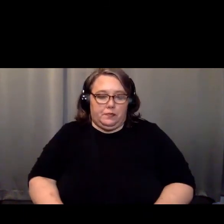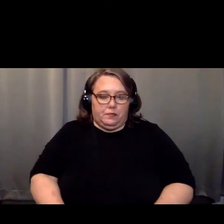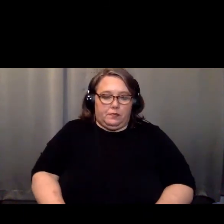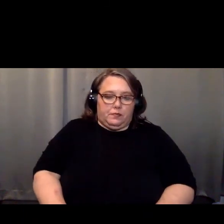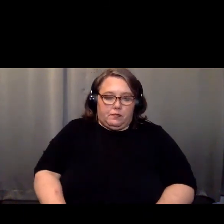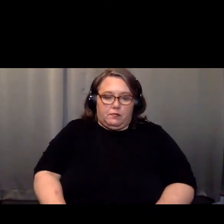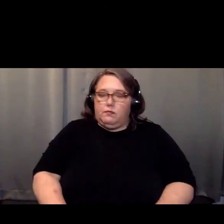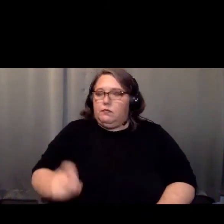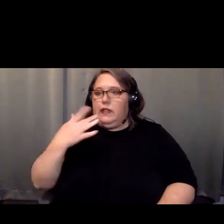[Parent] Okay, thank you.